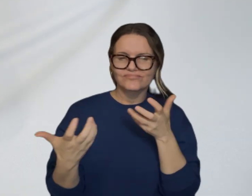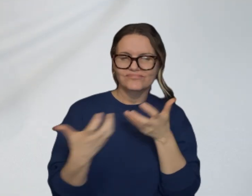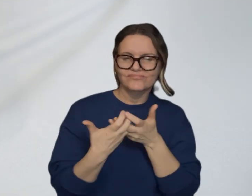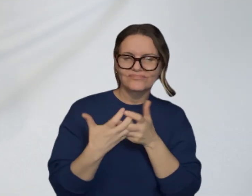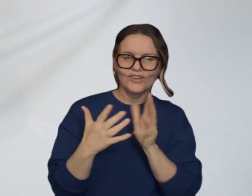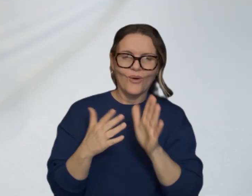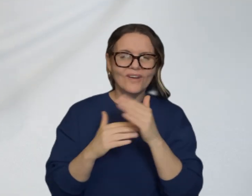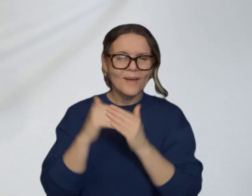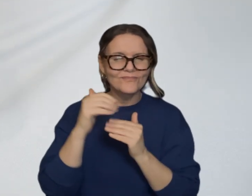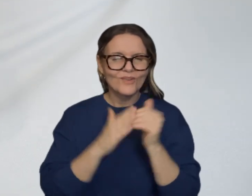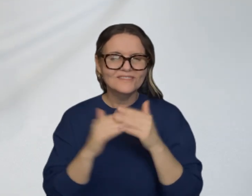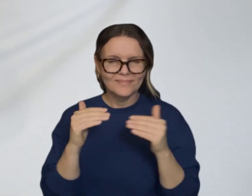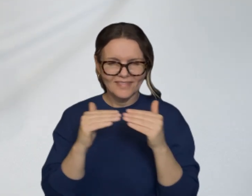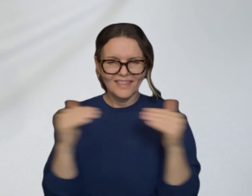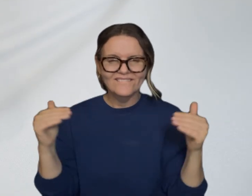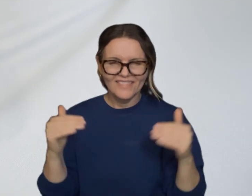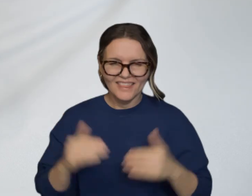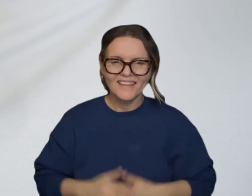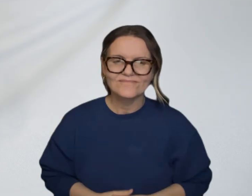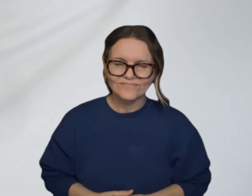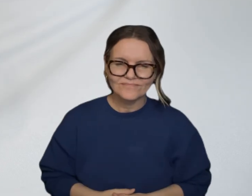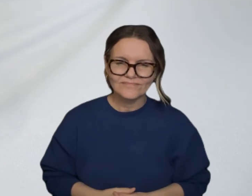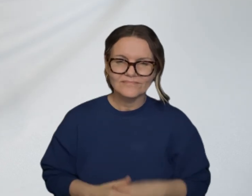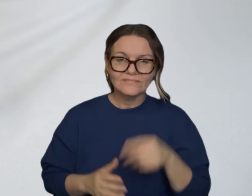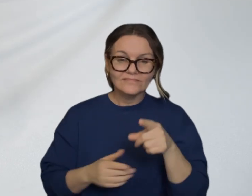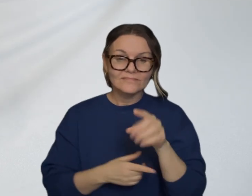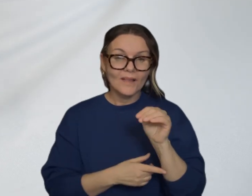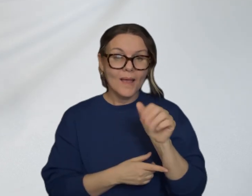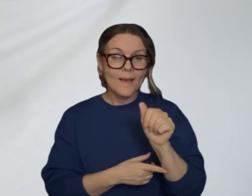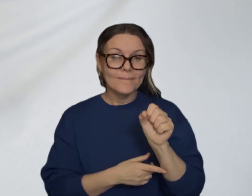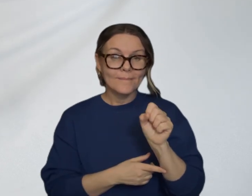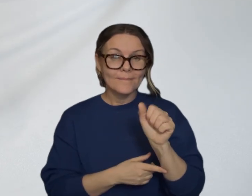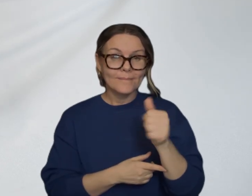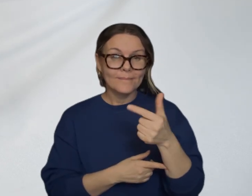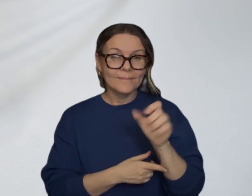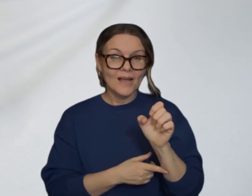you're only in massage mode until you've had your let down or your milk starts to flow